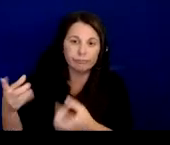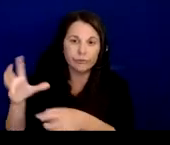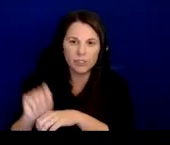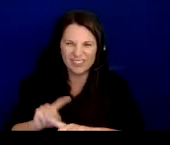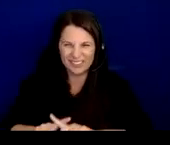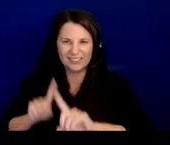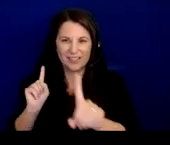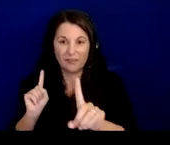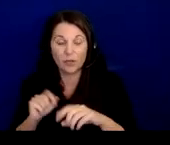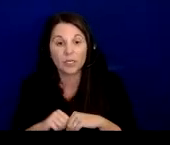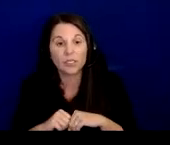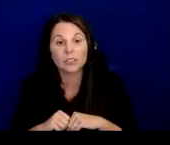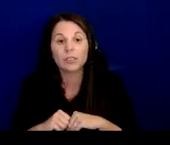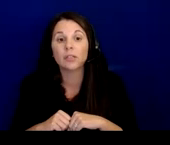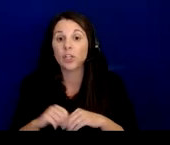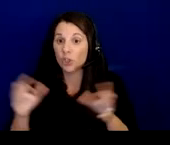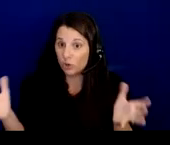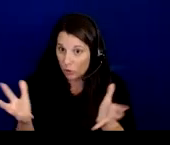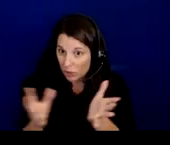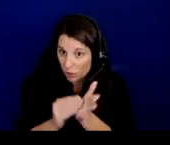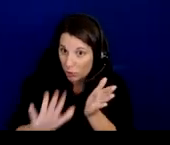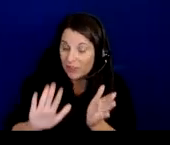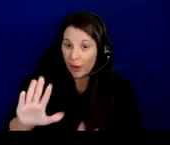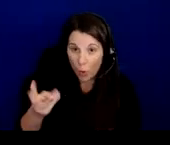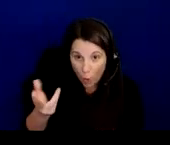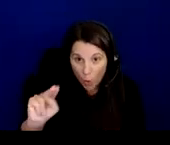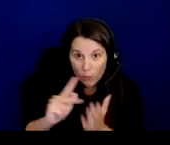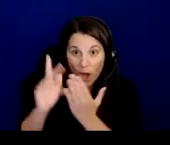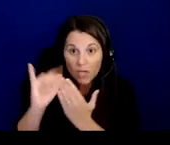clubs involved, provide resources for faculty members,